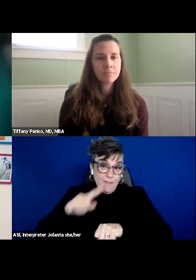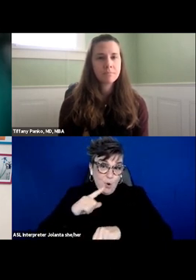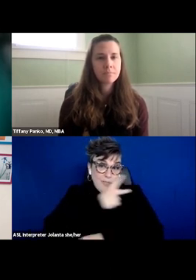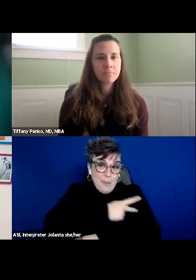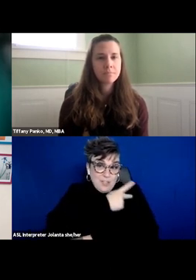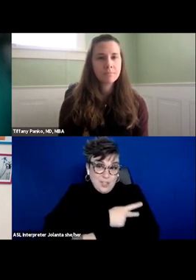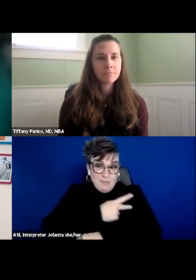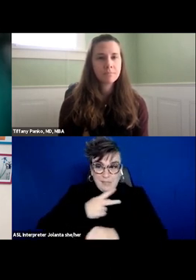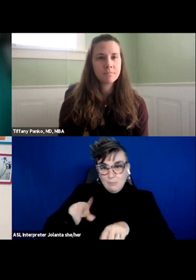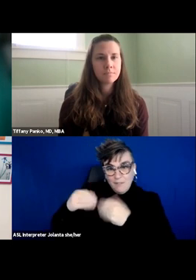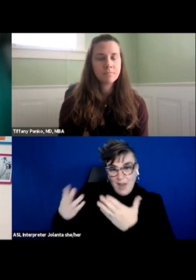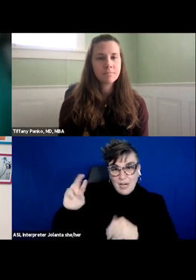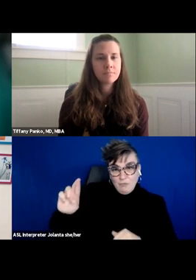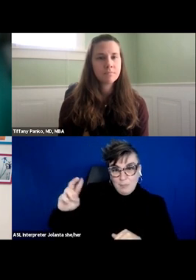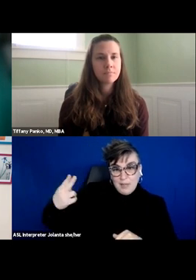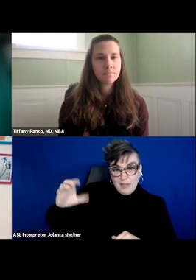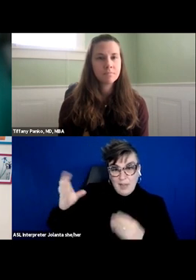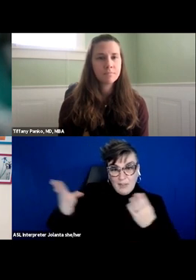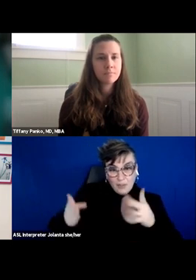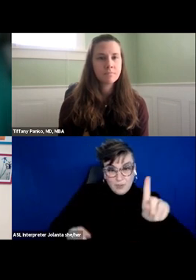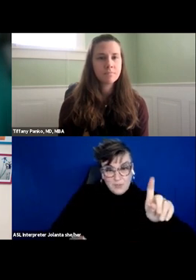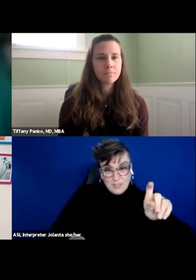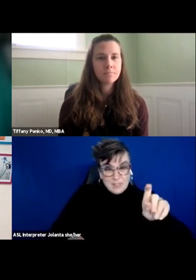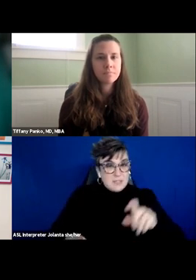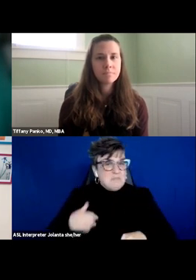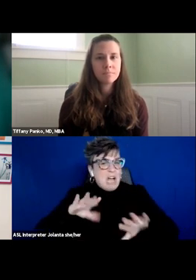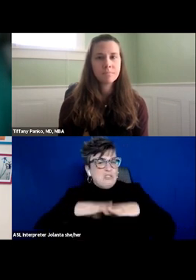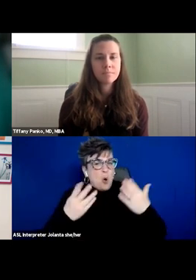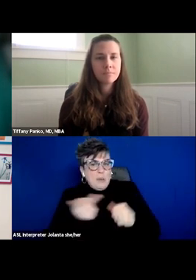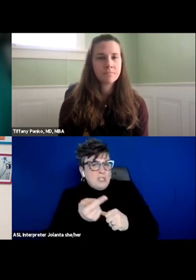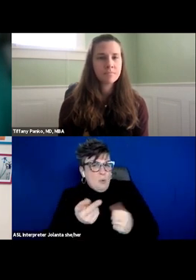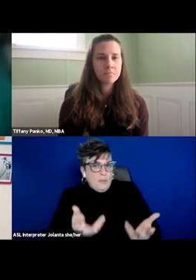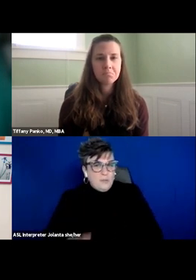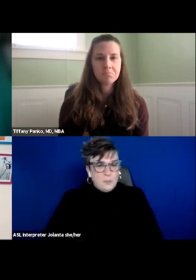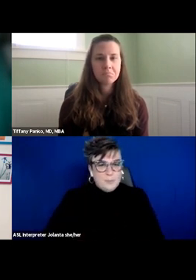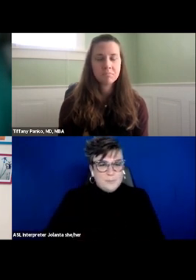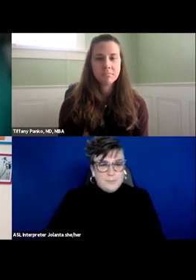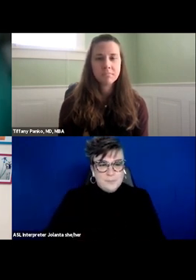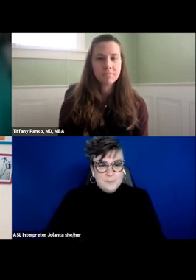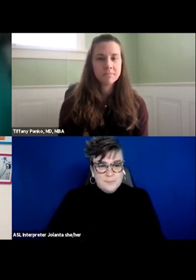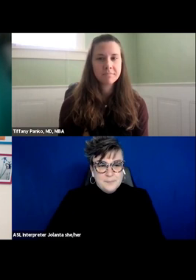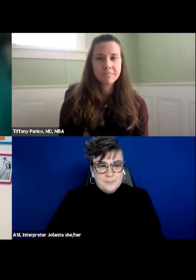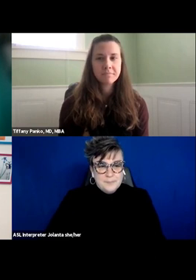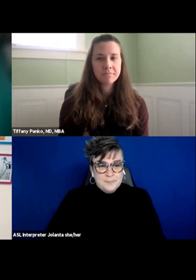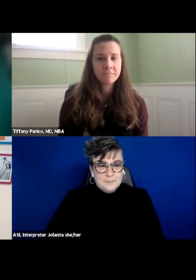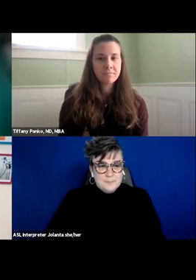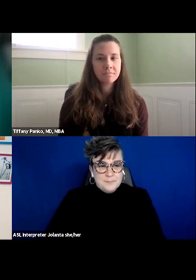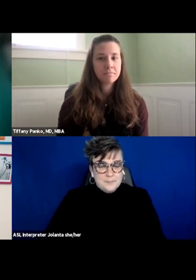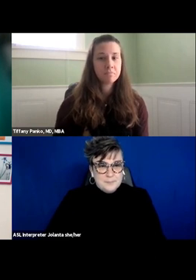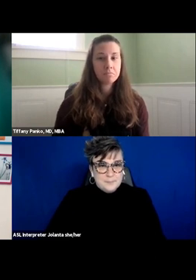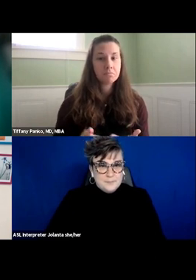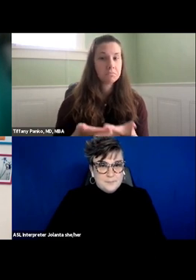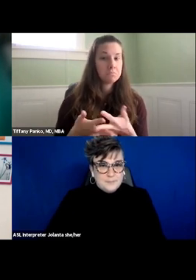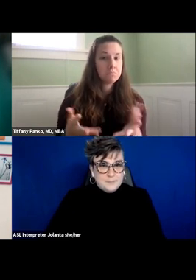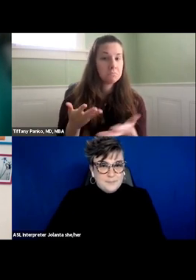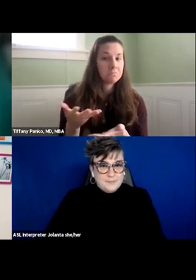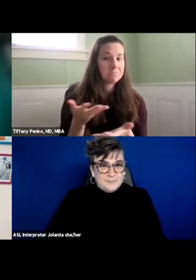of reproductive health care services? I’ll just open it to either of you.